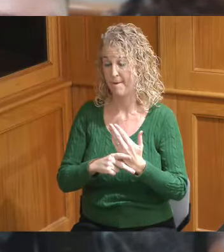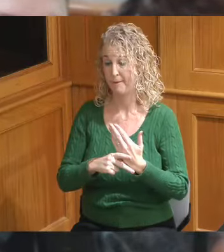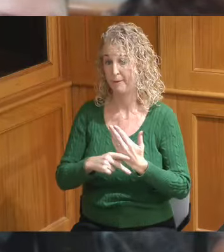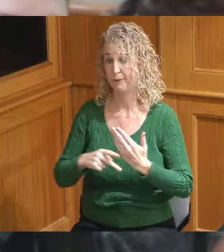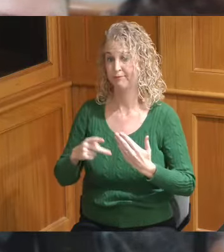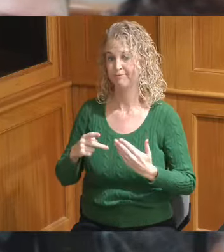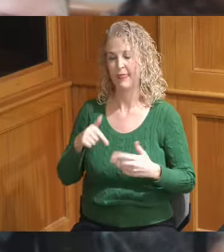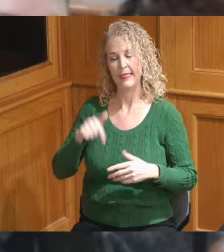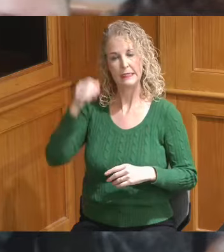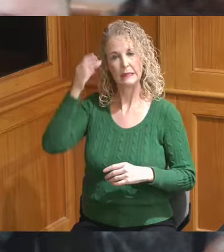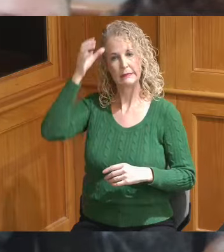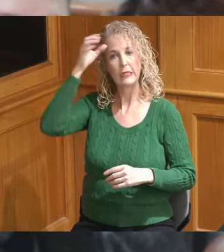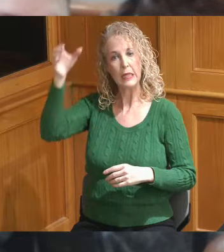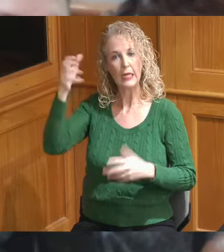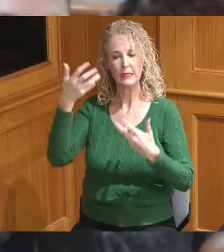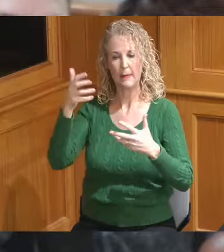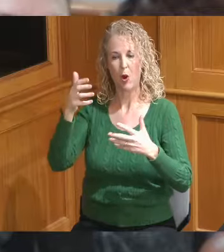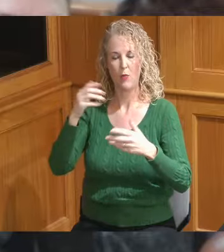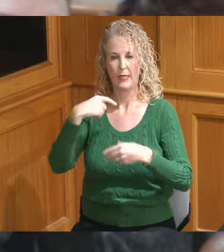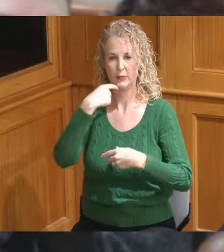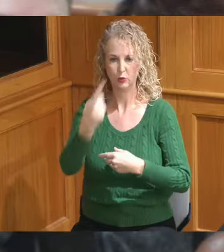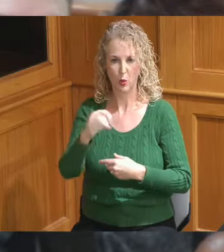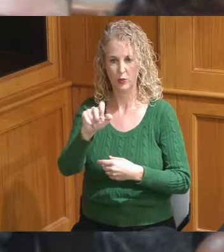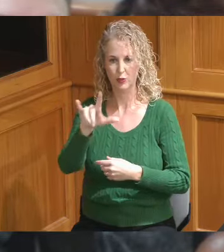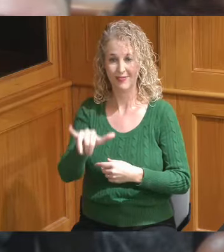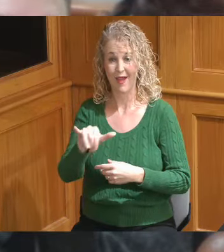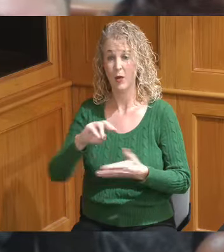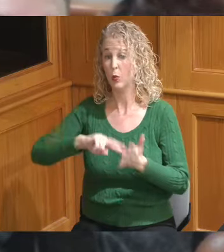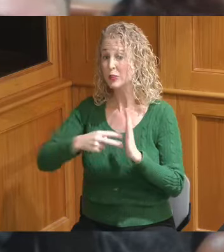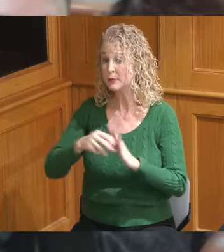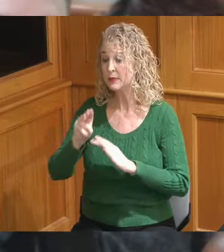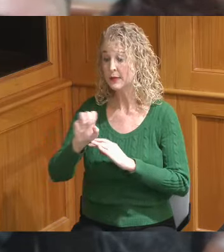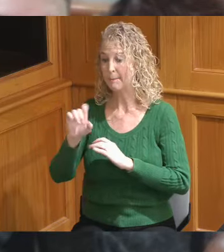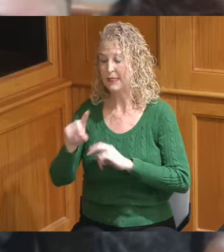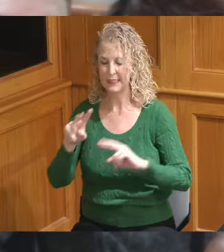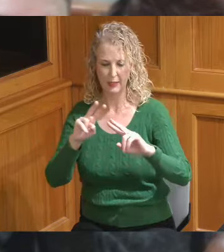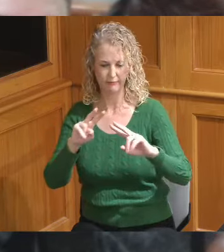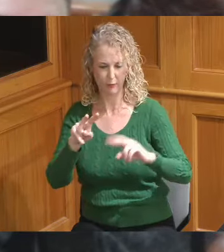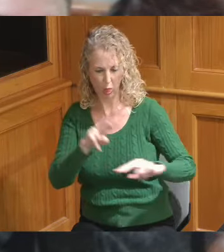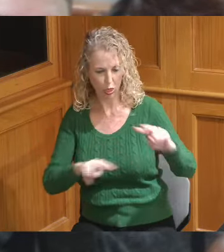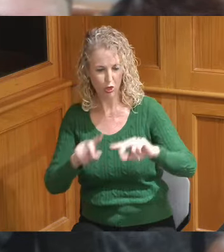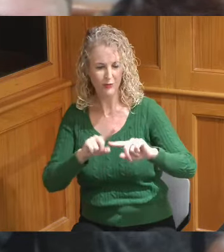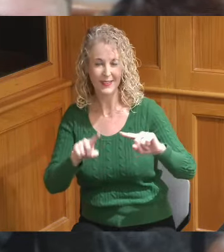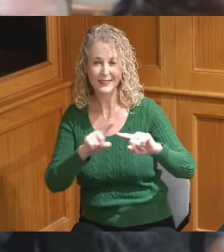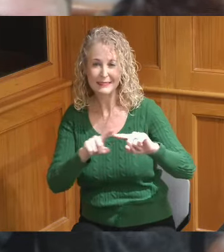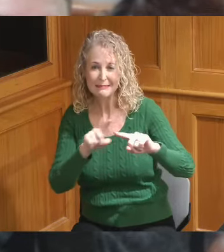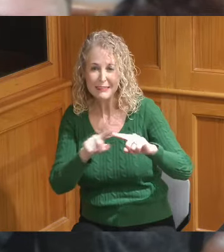Board in July in which MSD would evaluate billing properties with large amounts of impervious area